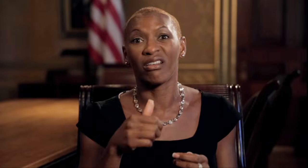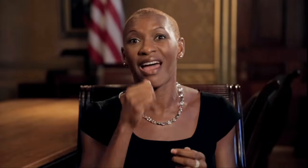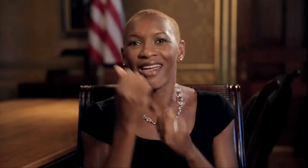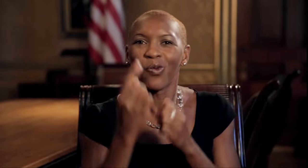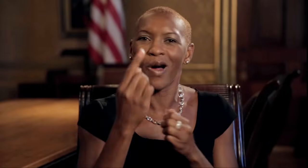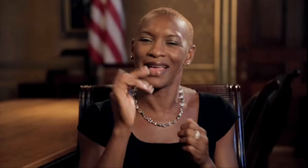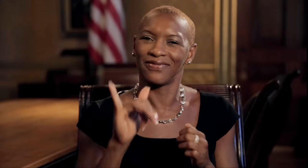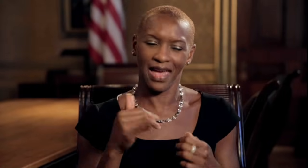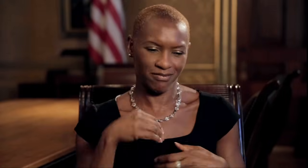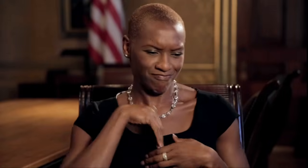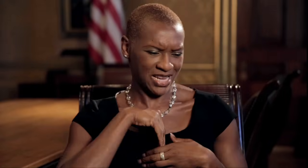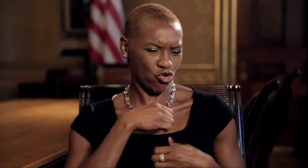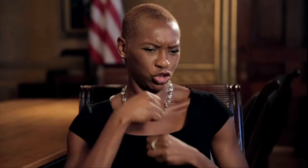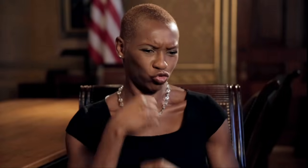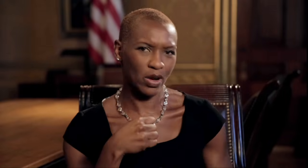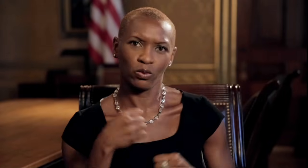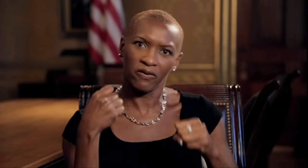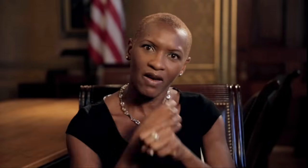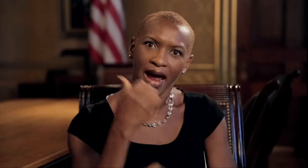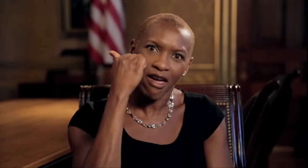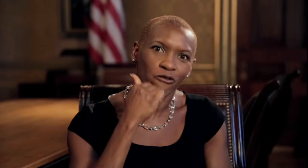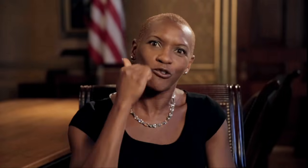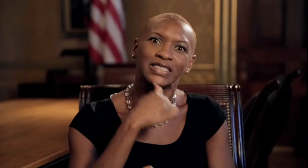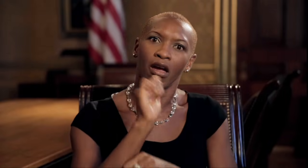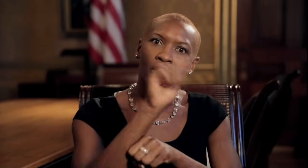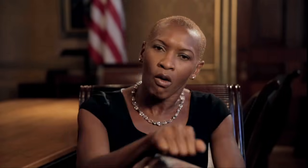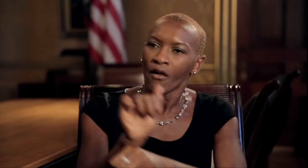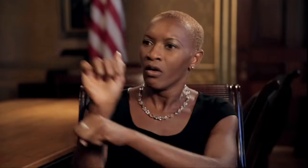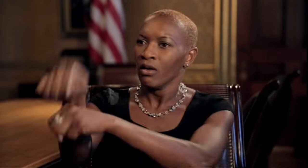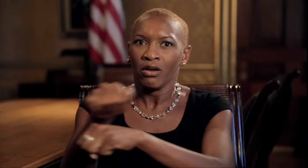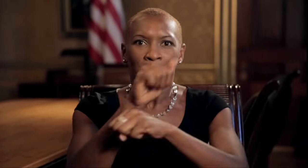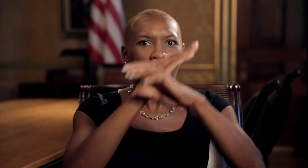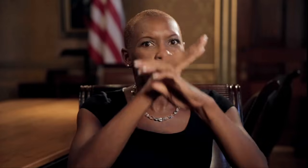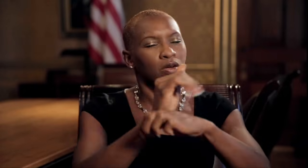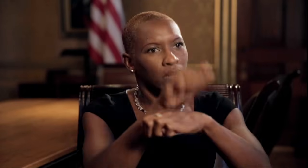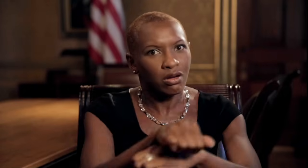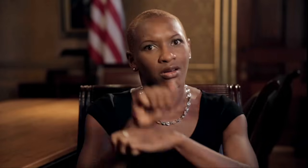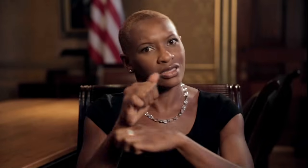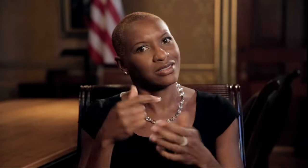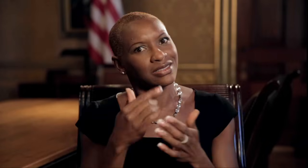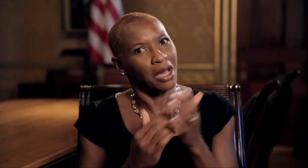Not everyone has that internal strength to fight everyday, to overcome barriers repeatedly.